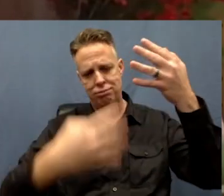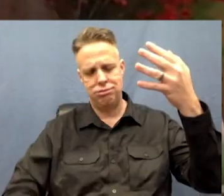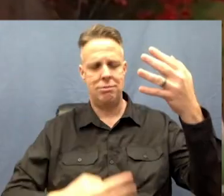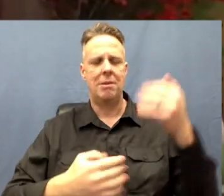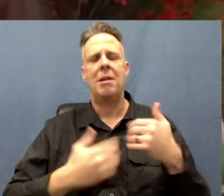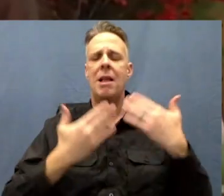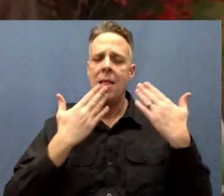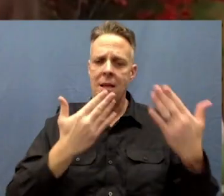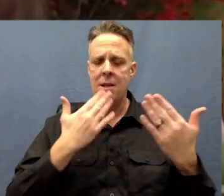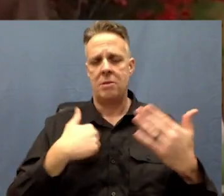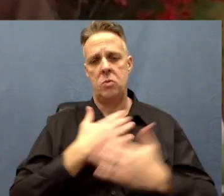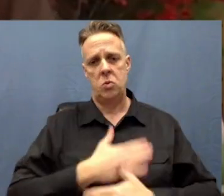WITH ALL OF YOU, AND I LOOK FORWARD TO CONTINUING TO SUPPORT